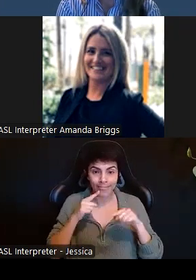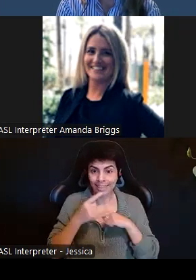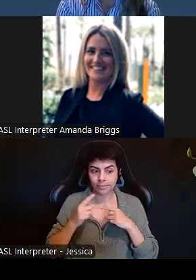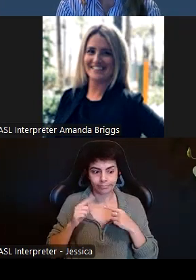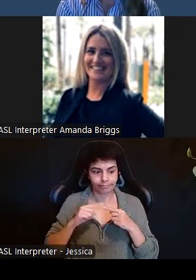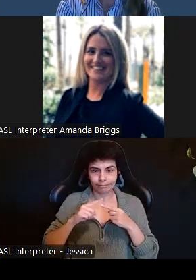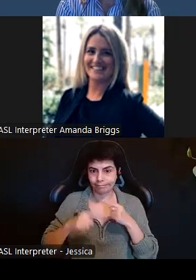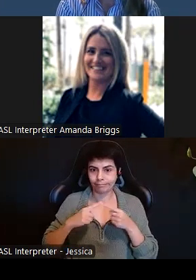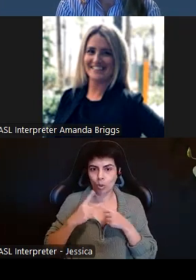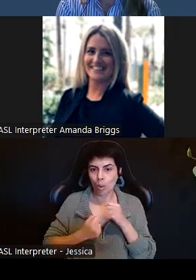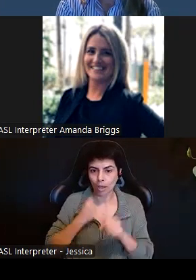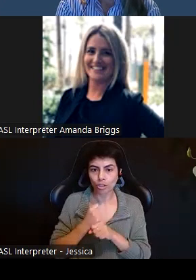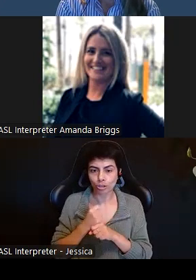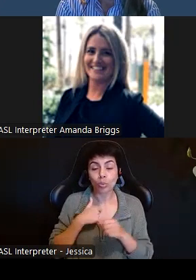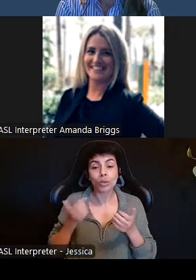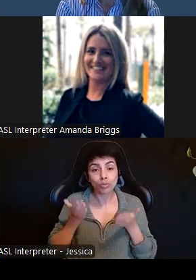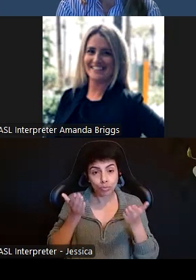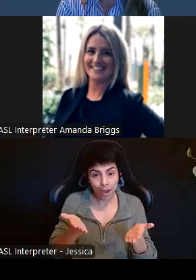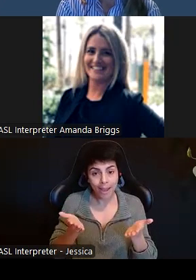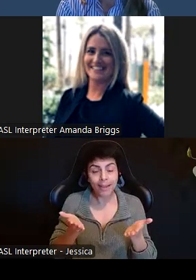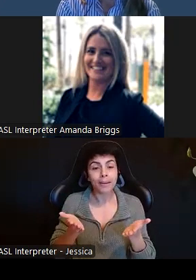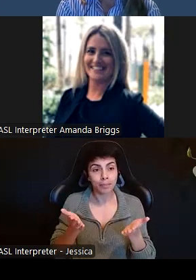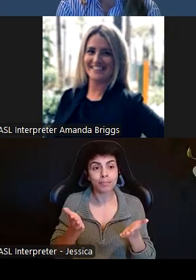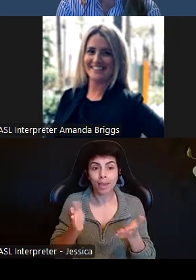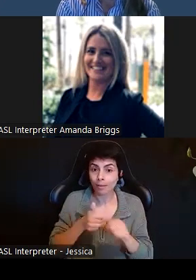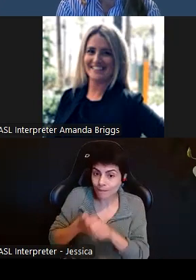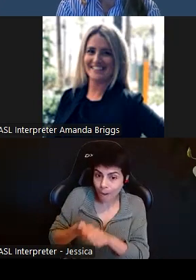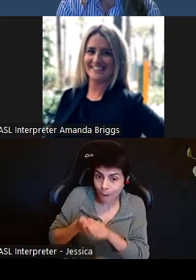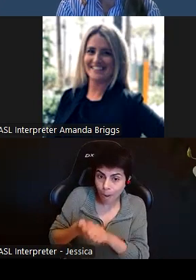We recommend that you keep up with notices and stay in touch with your county Medi-Cal